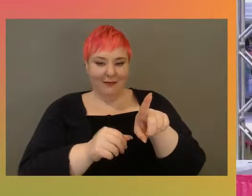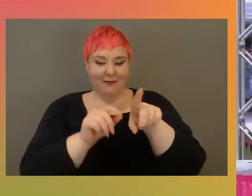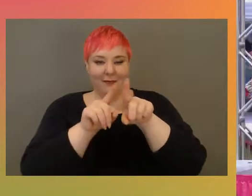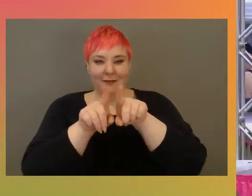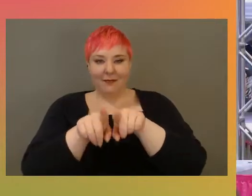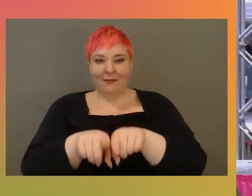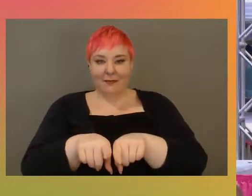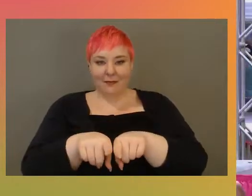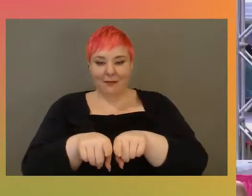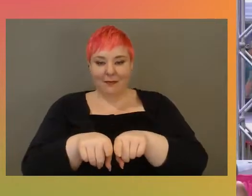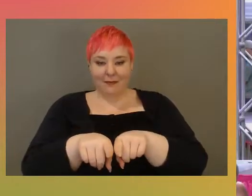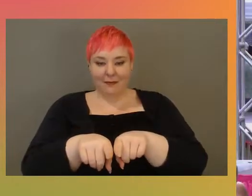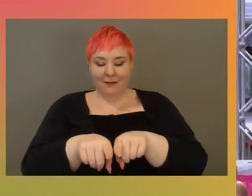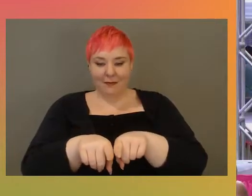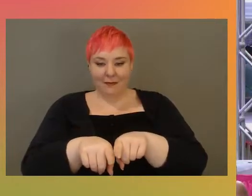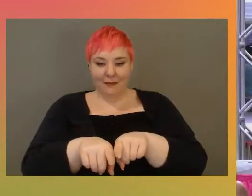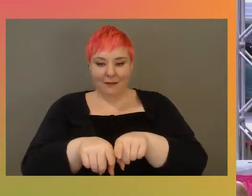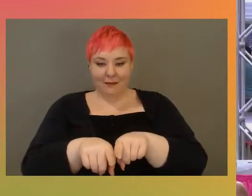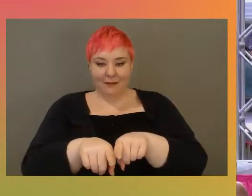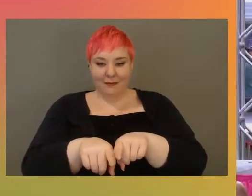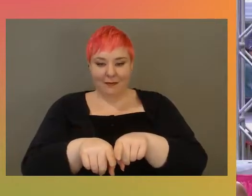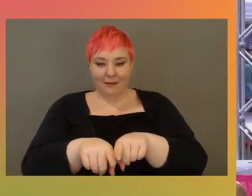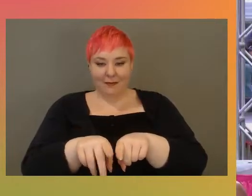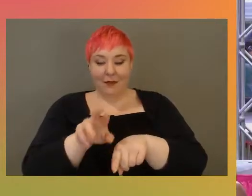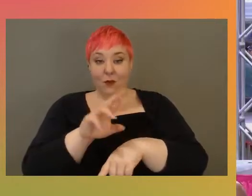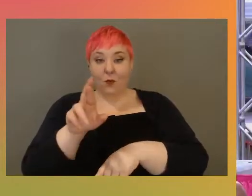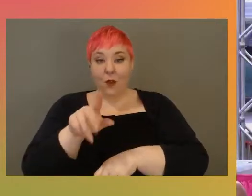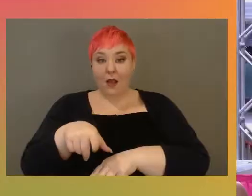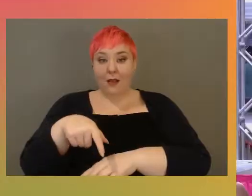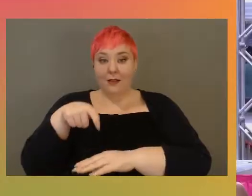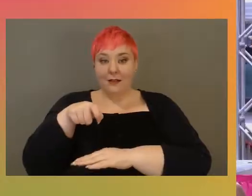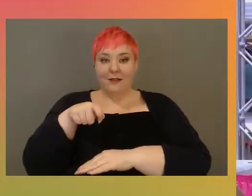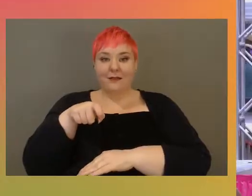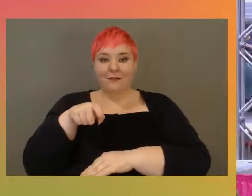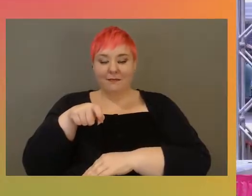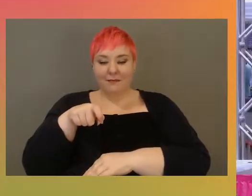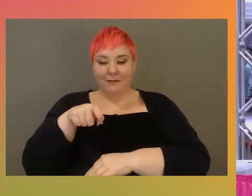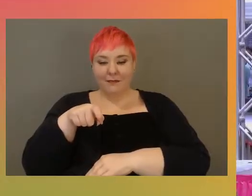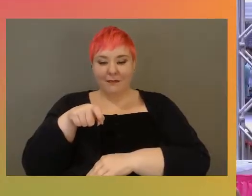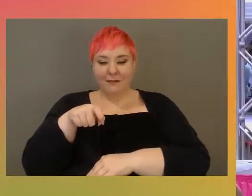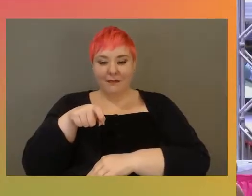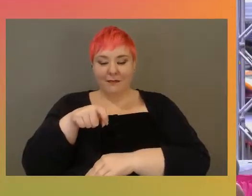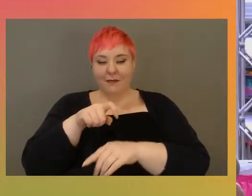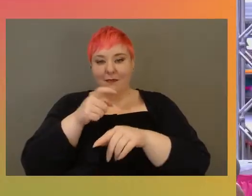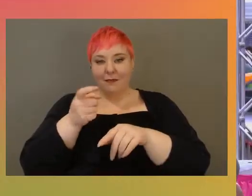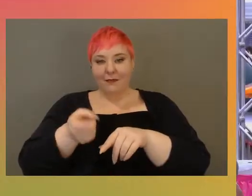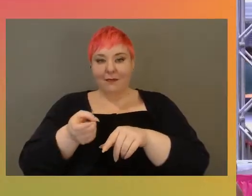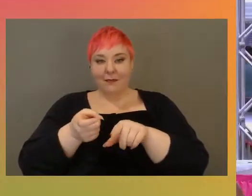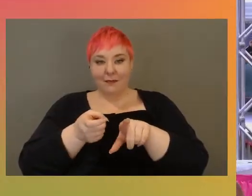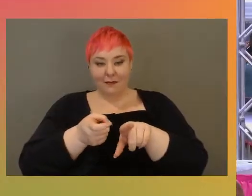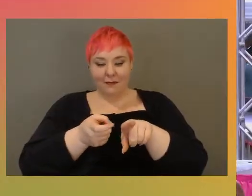AND REACH, REACH, REACH, REACH,